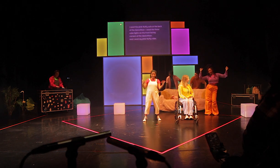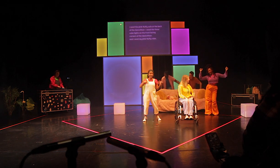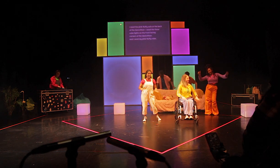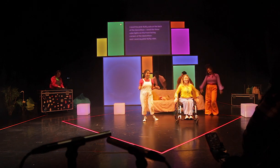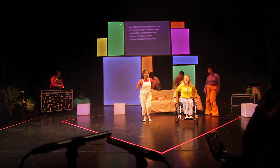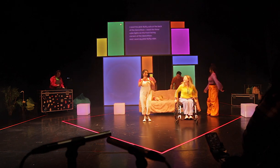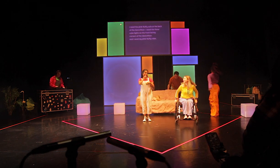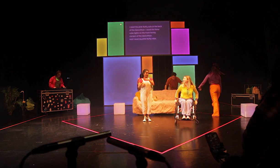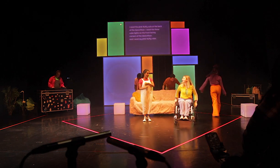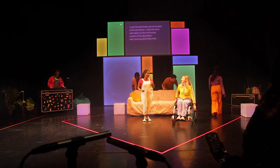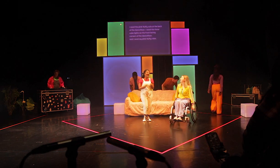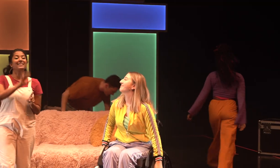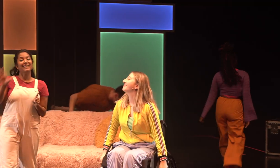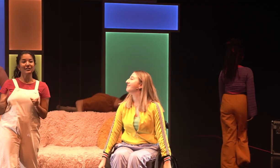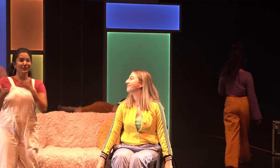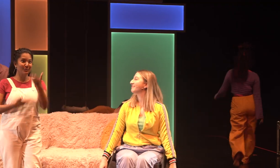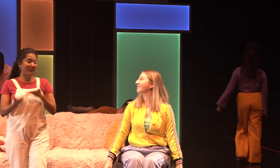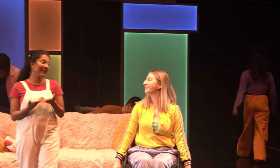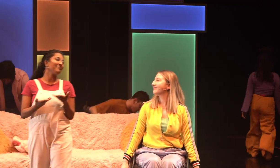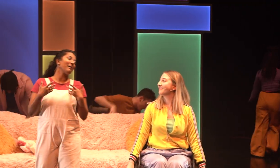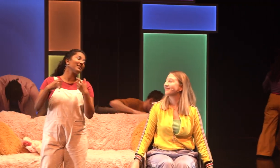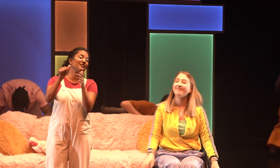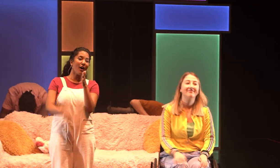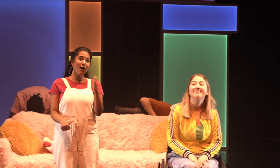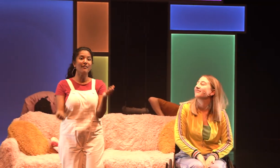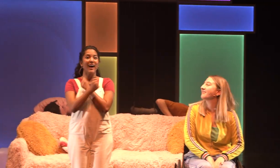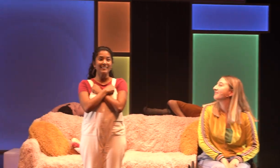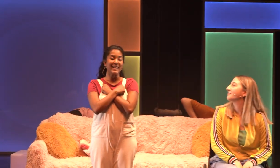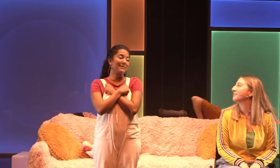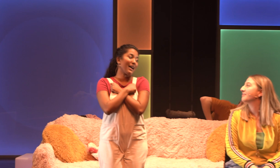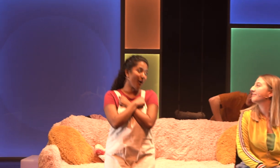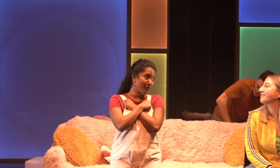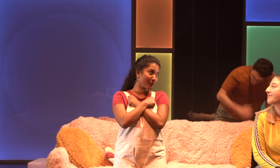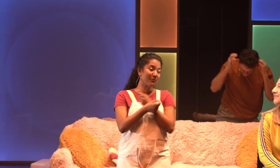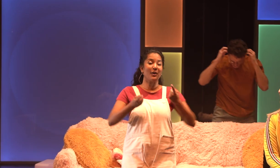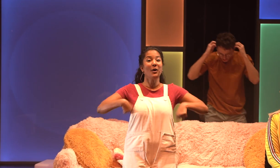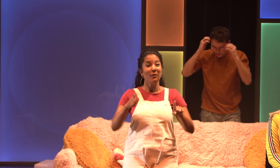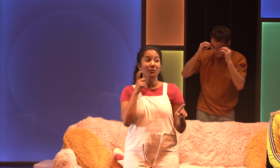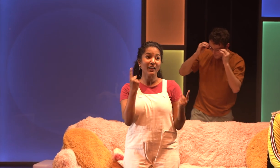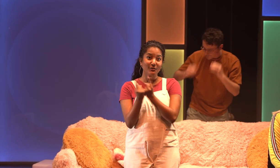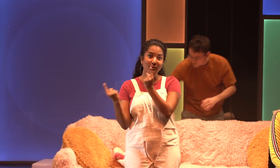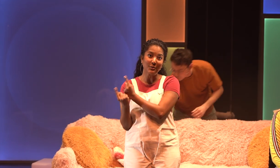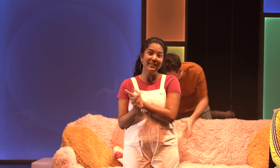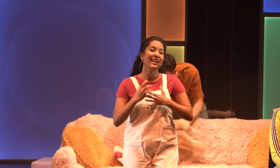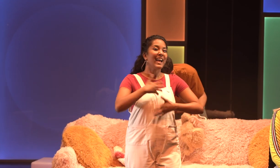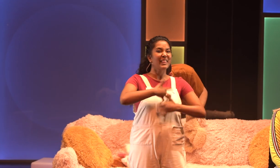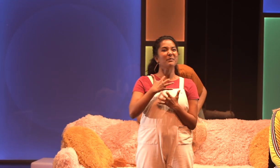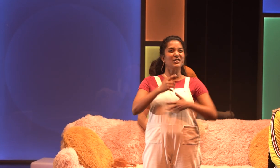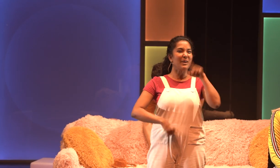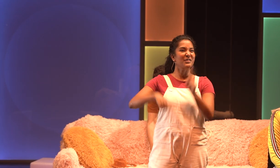CHANDU - In Sasha's story I'm going to start off as a teddy bear on the sofa with all the other soft toys and then I'm going to shape shift into lots of other things.